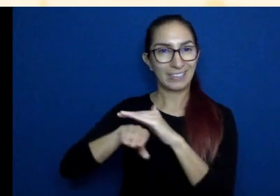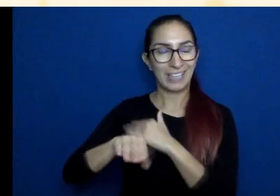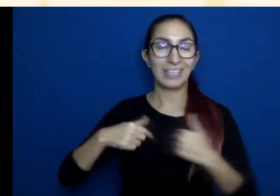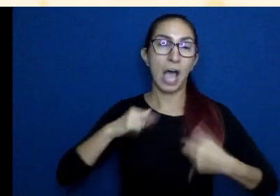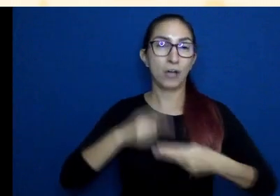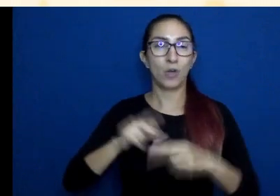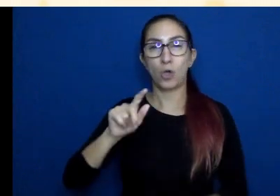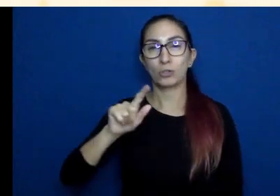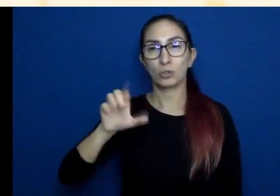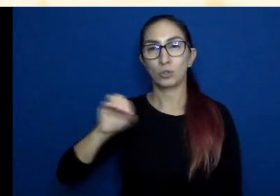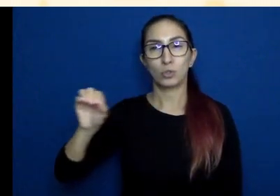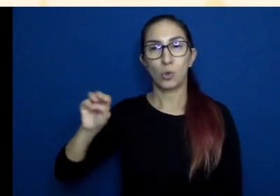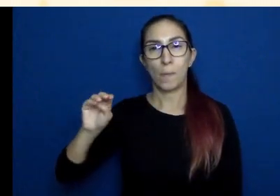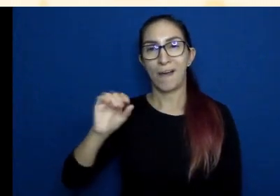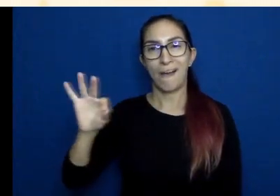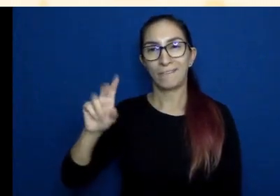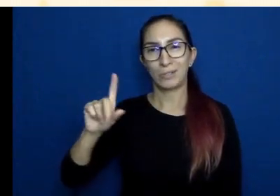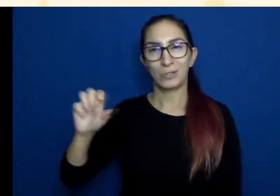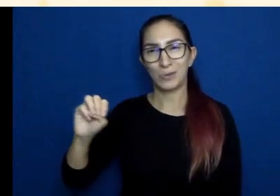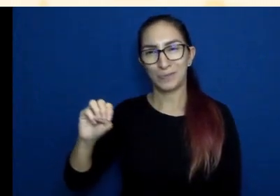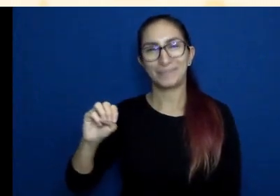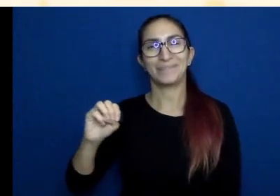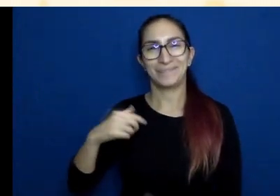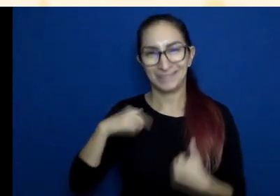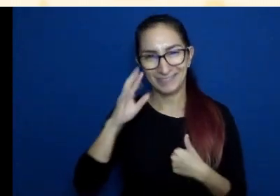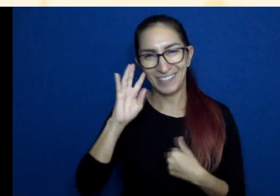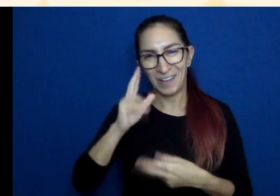when I started talking about mobile accessibility. I call it the zoom of doom.